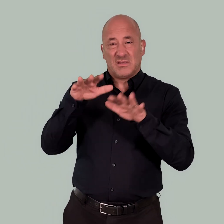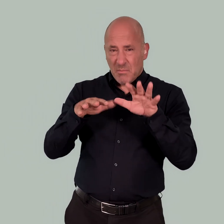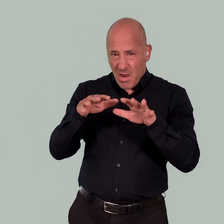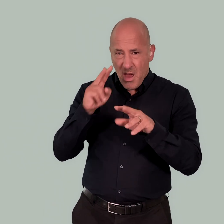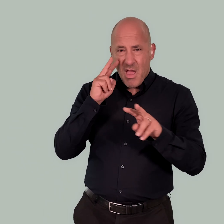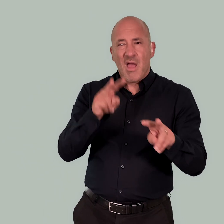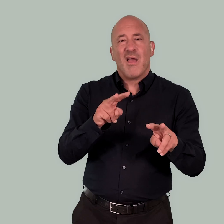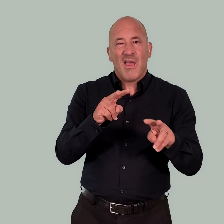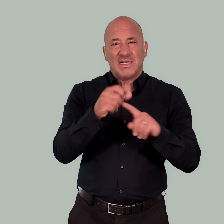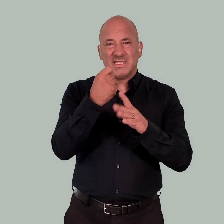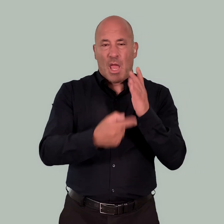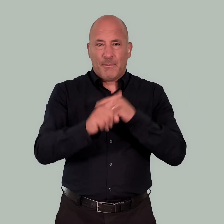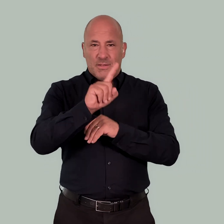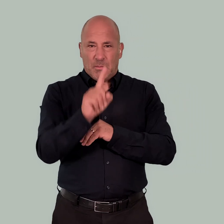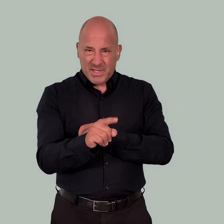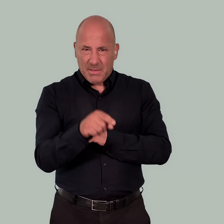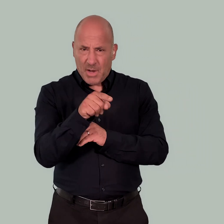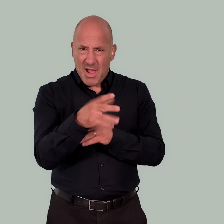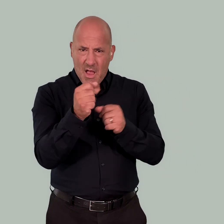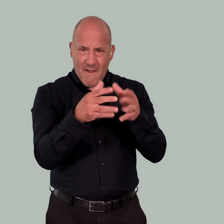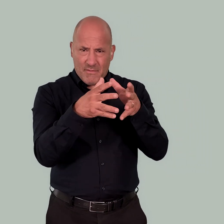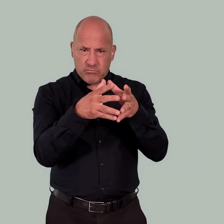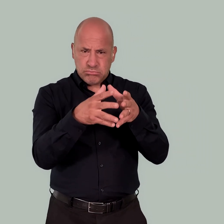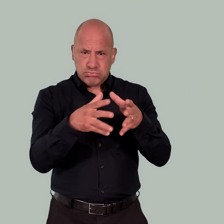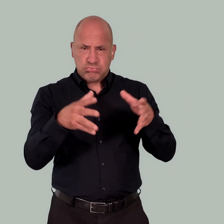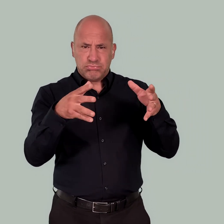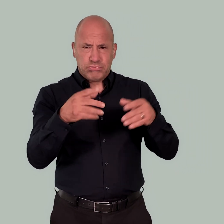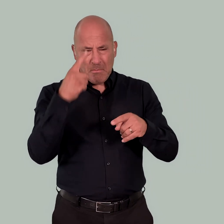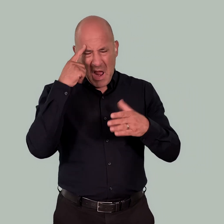with a particular increase in the proportion of working age disabled people